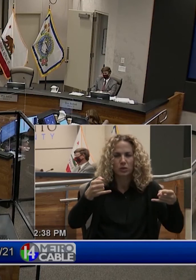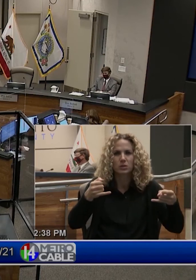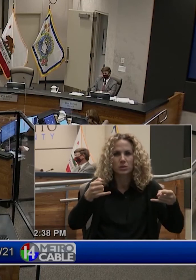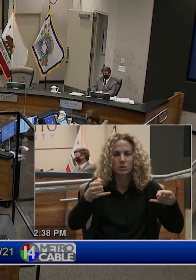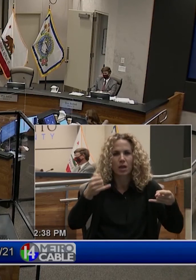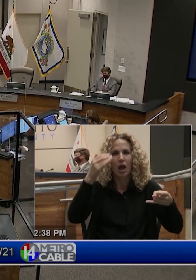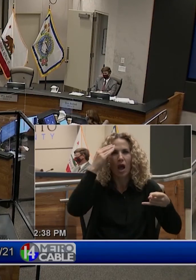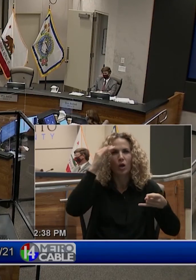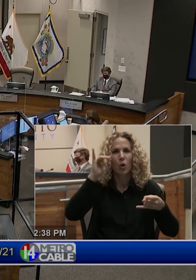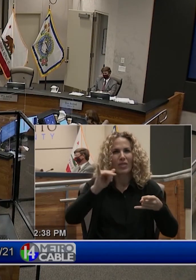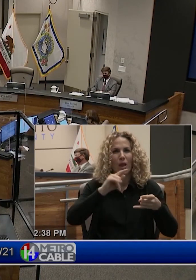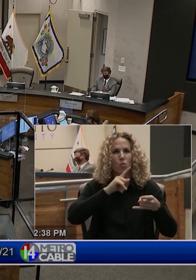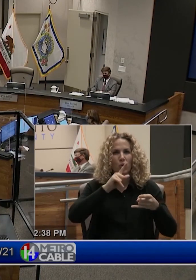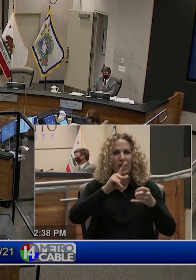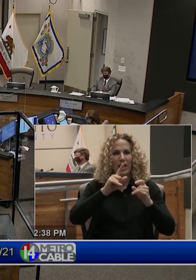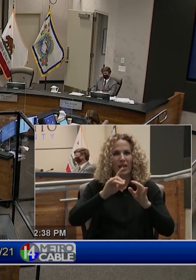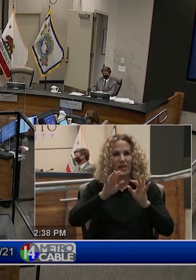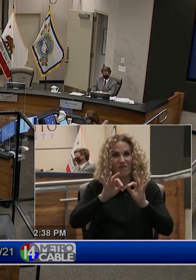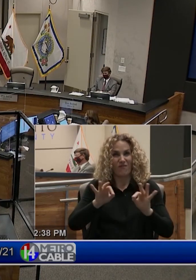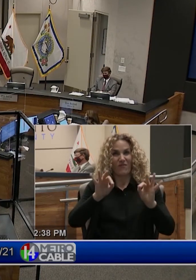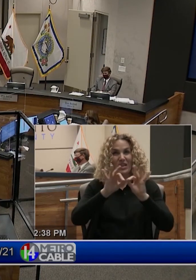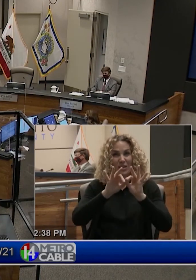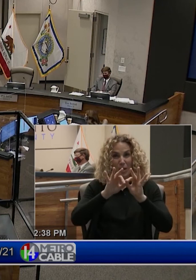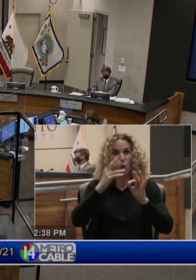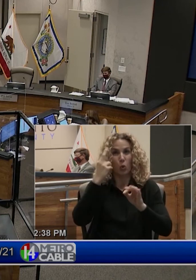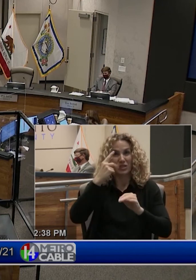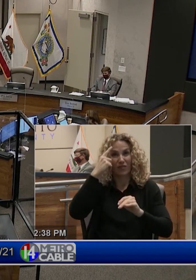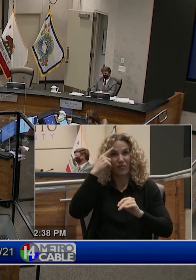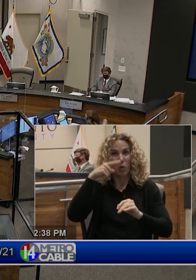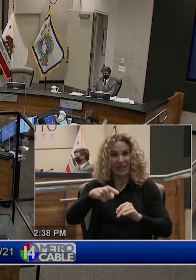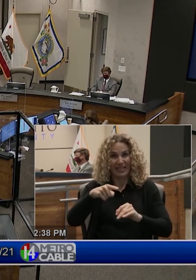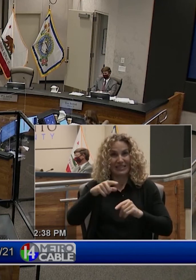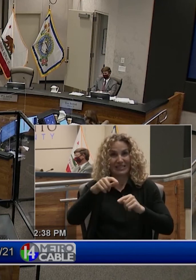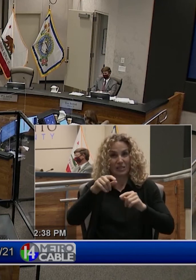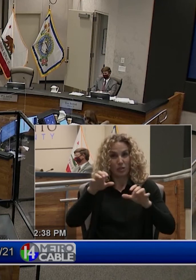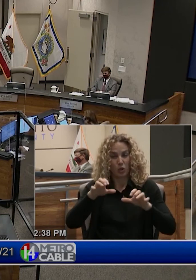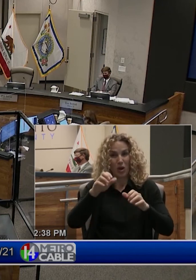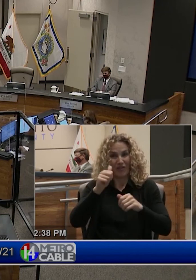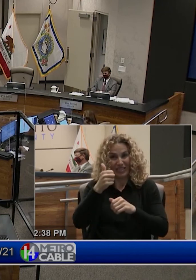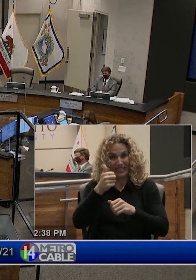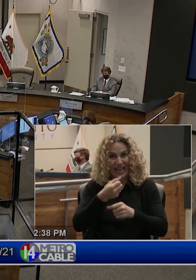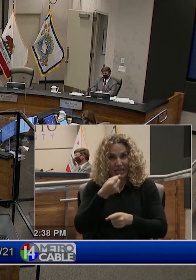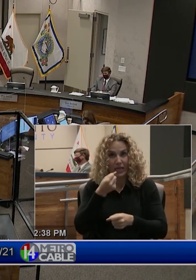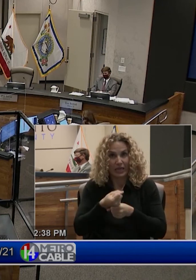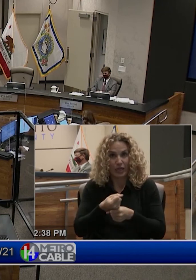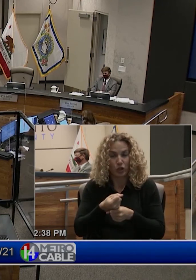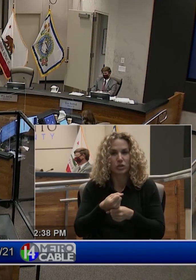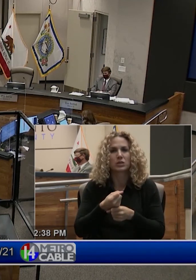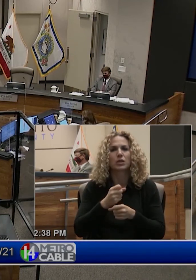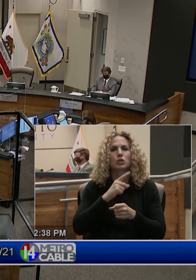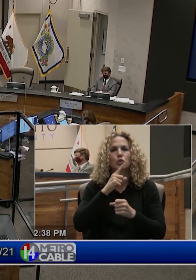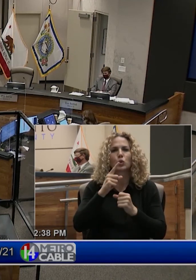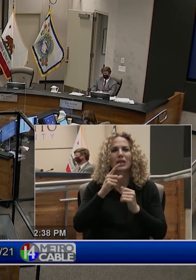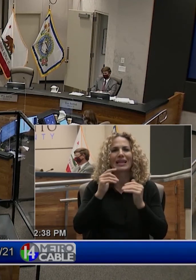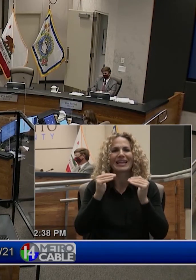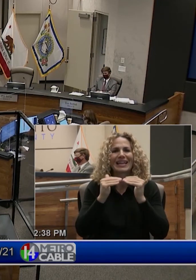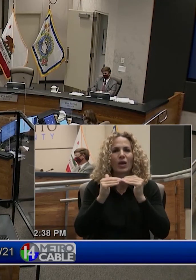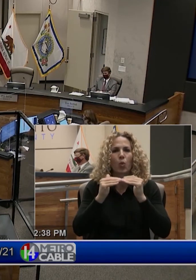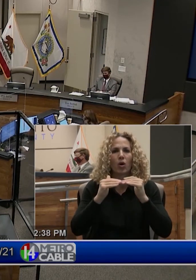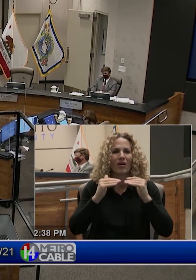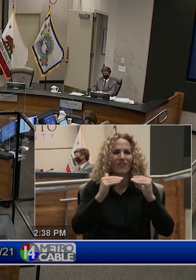BOUNDARIES. I KNOW TO EQUALIZE IN FIVE